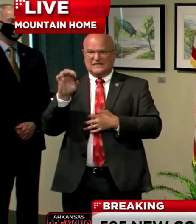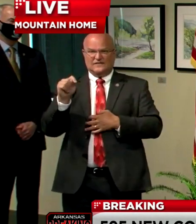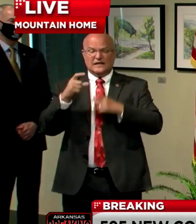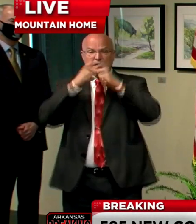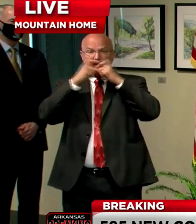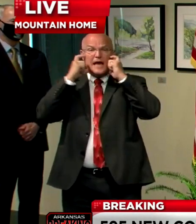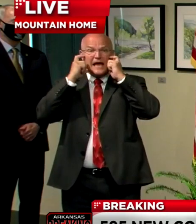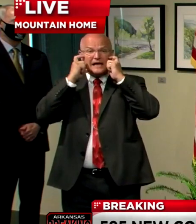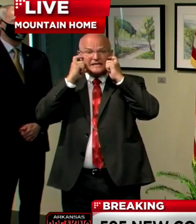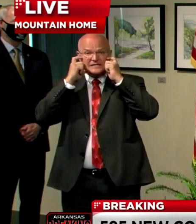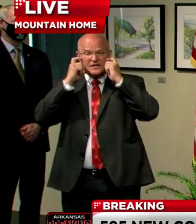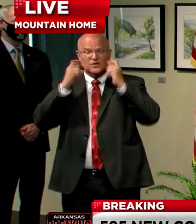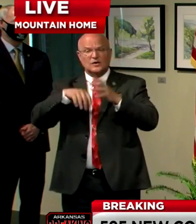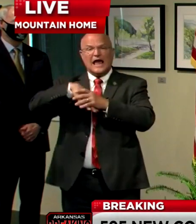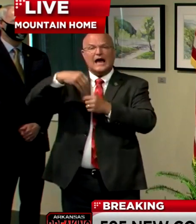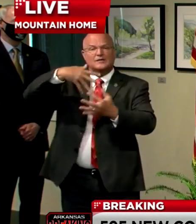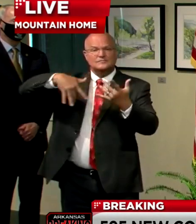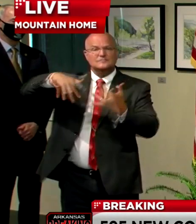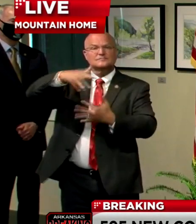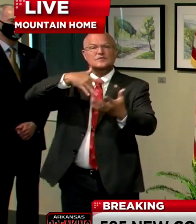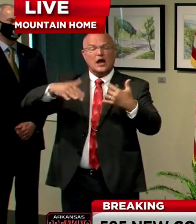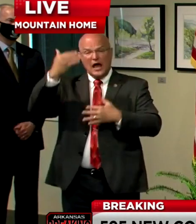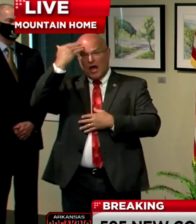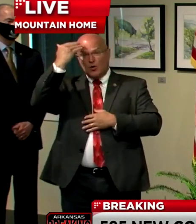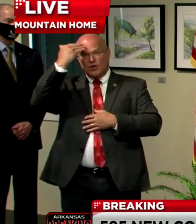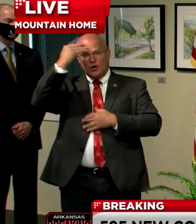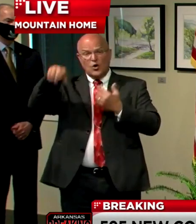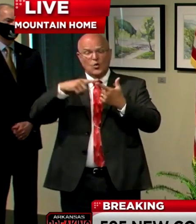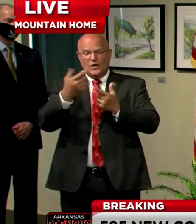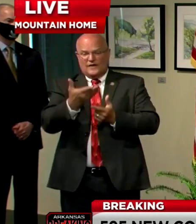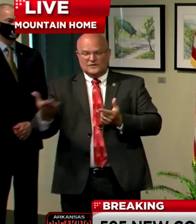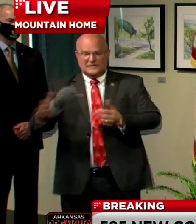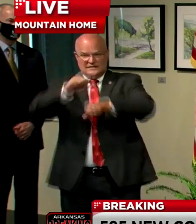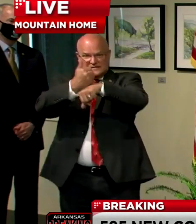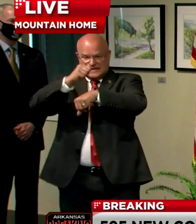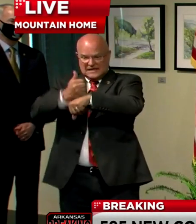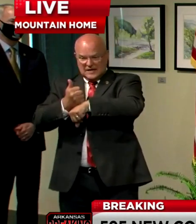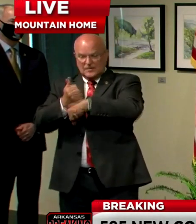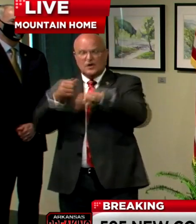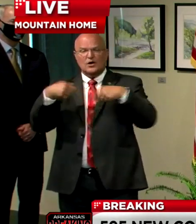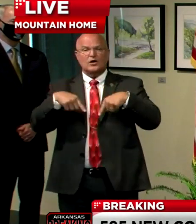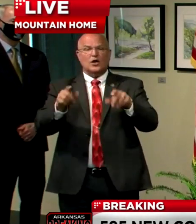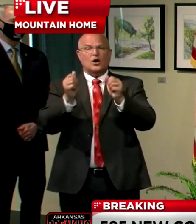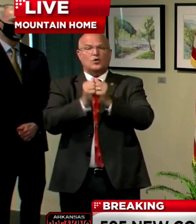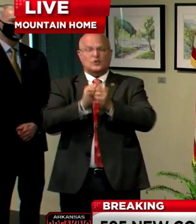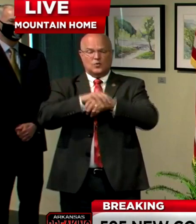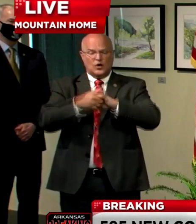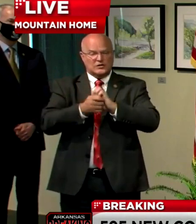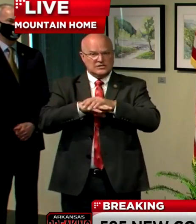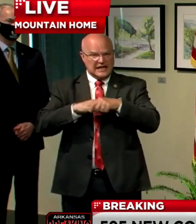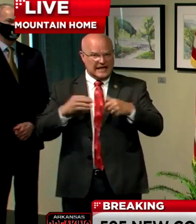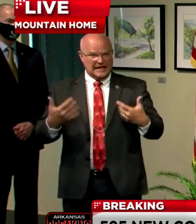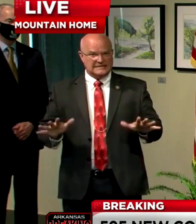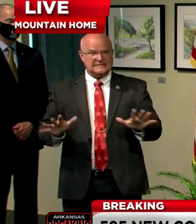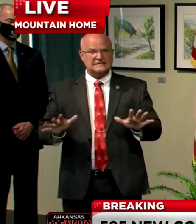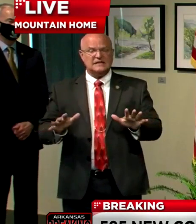AGAINST COVID-19 AND REDUCE THE SPREAD. SPACING 6 FEET OR MORE APART,